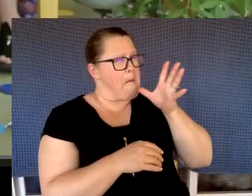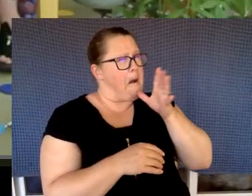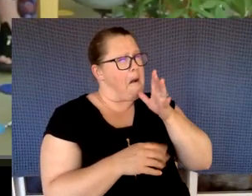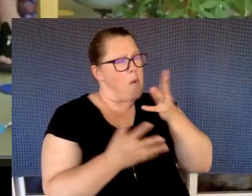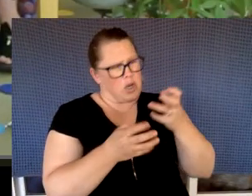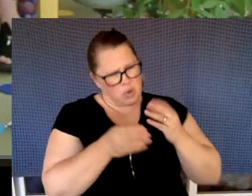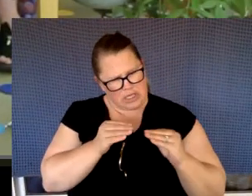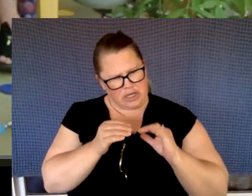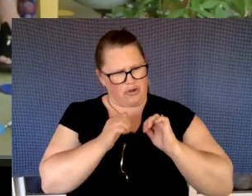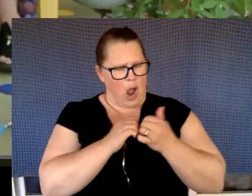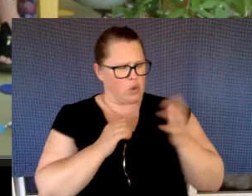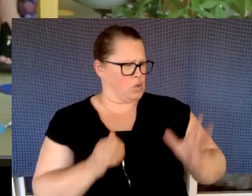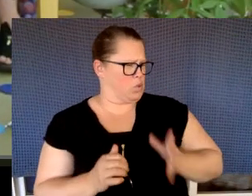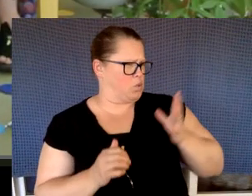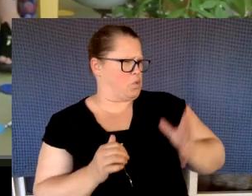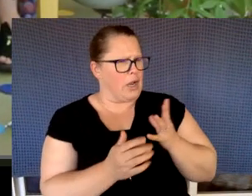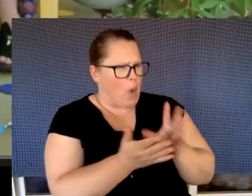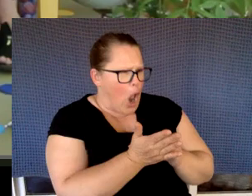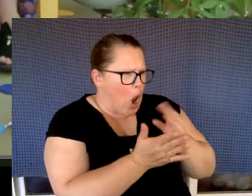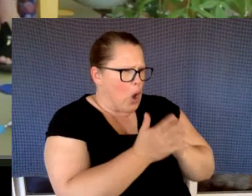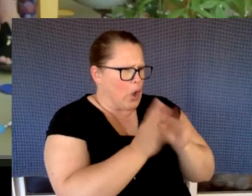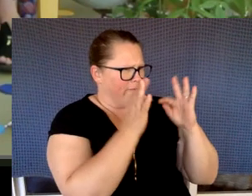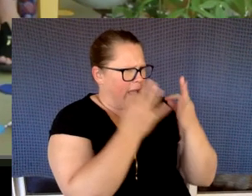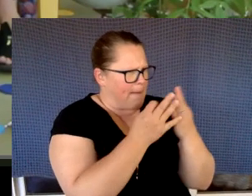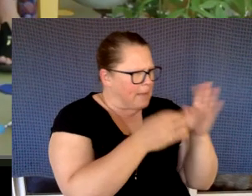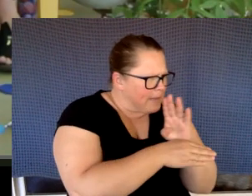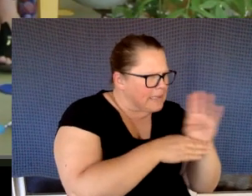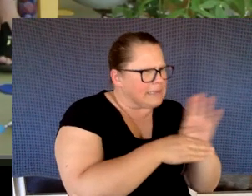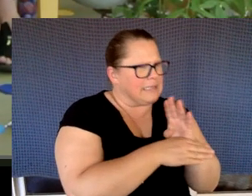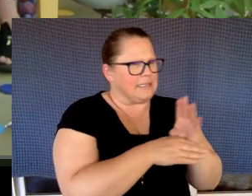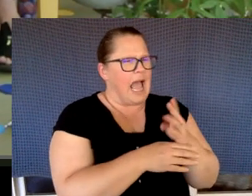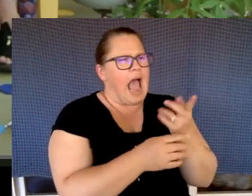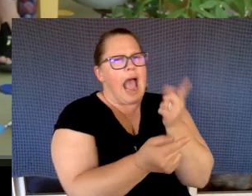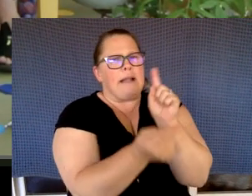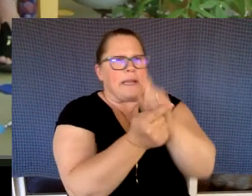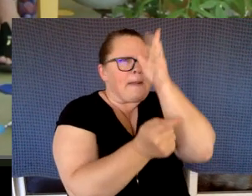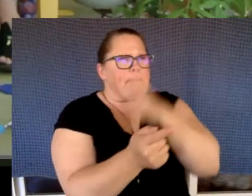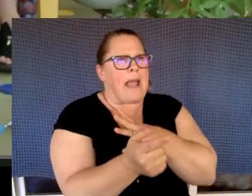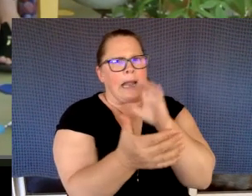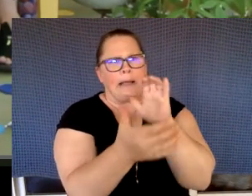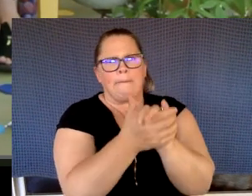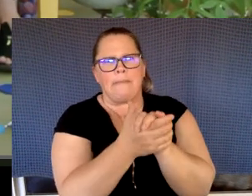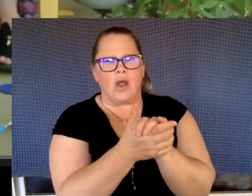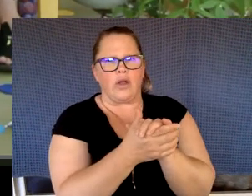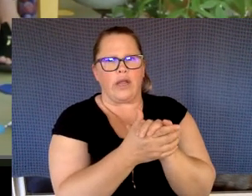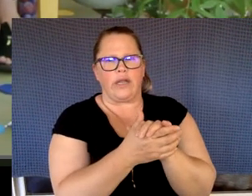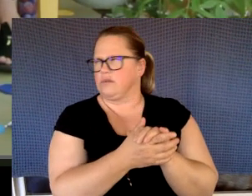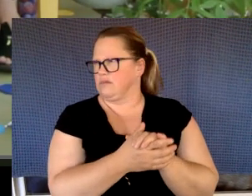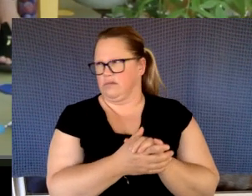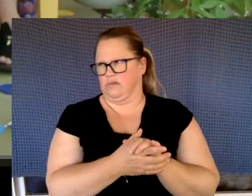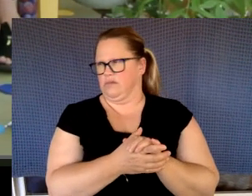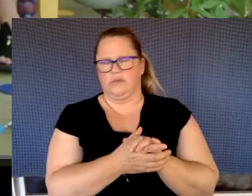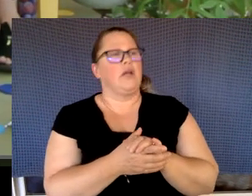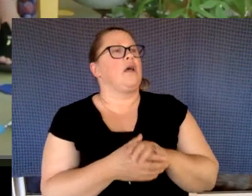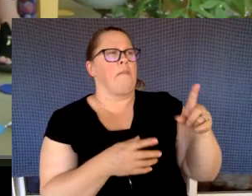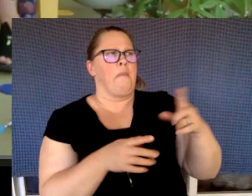elegantly, walk to merely, eat politely and find a proper husband, Uh-oh. But Yayoi wanted to be an artist.